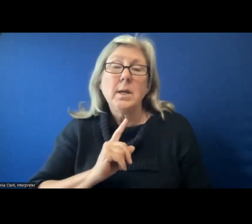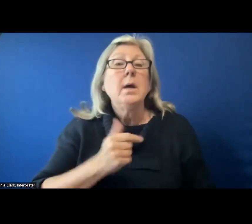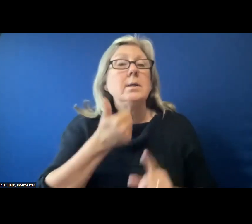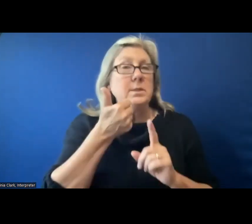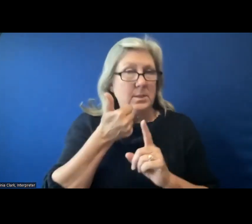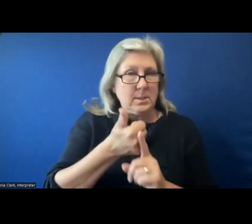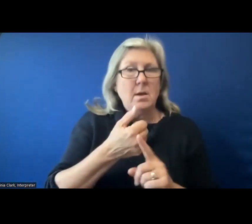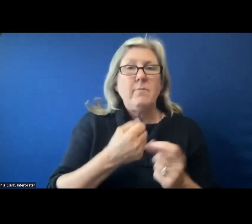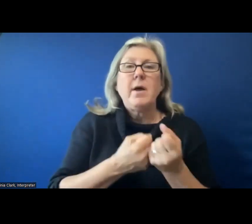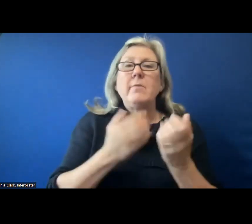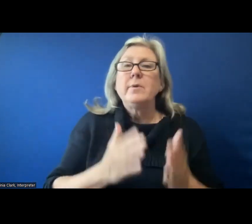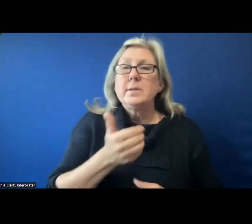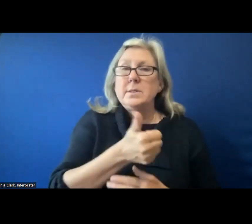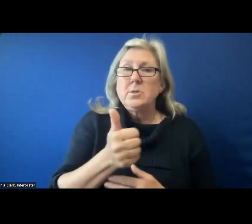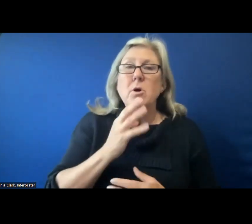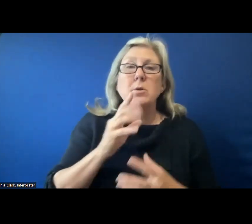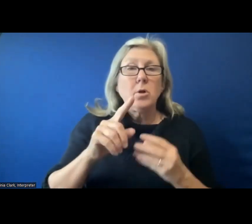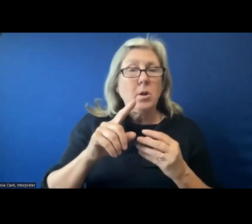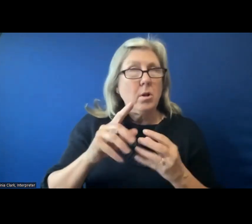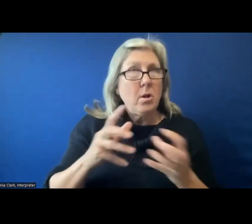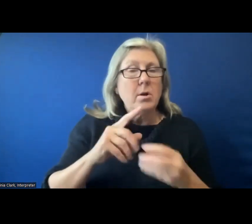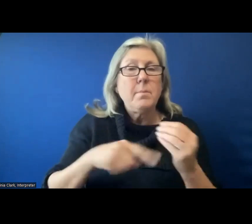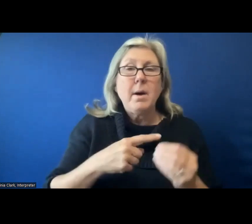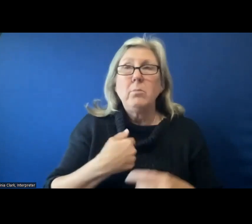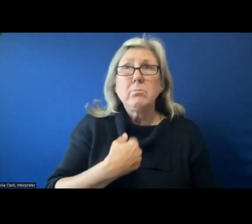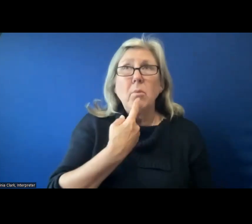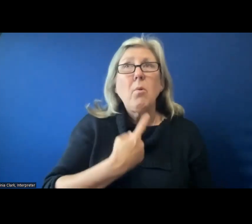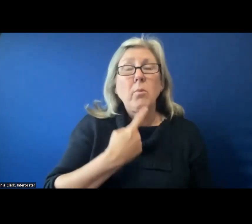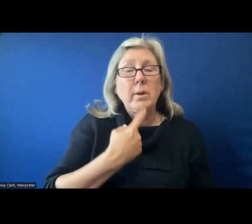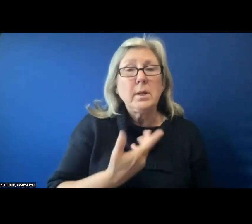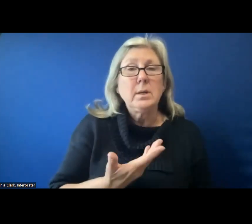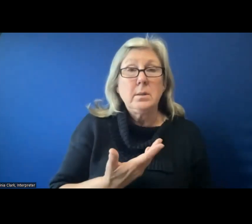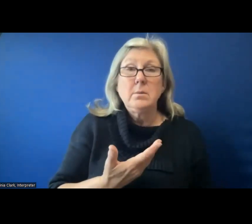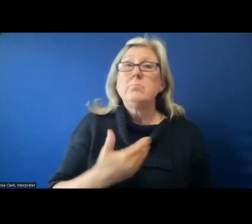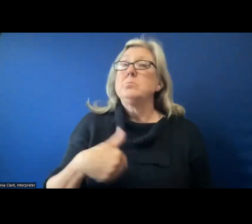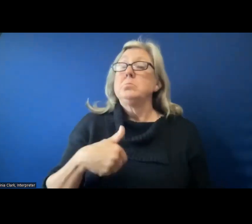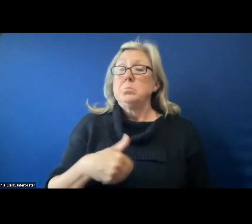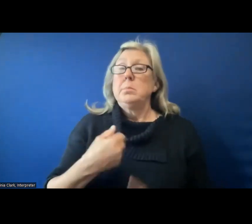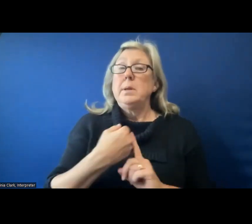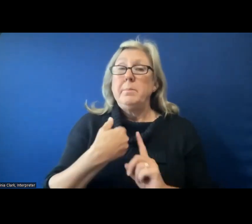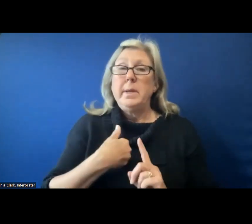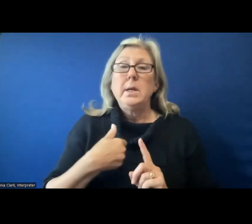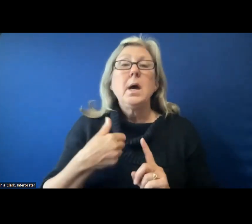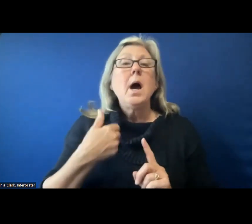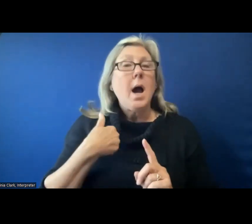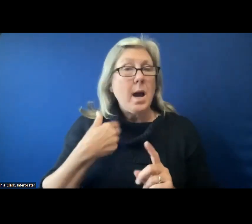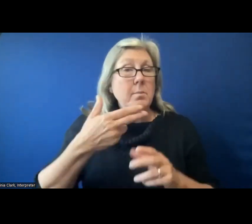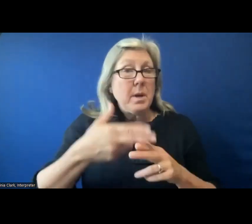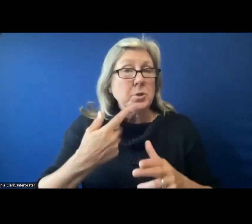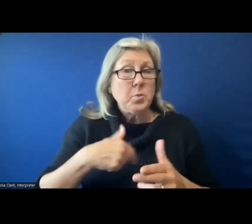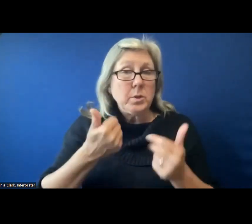about loneliness and I found that really striking. I mentioned that we made an attempt to quantify